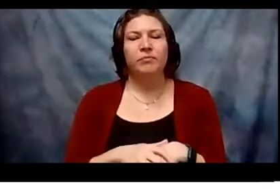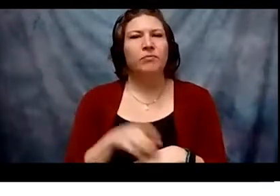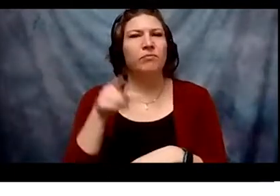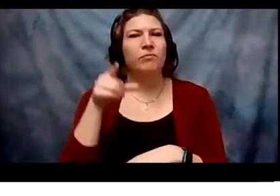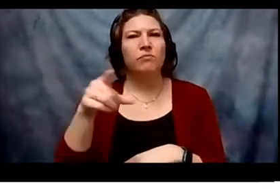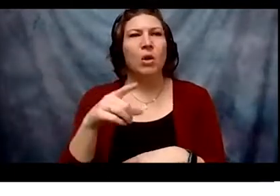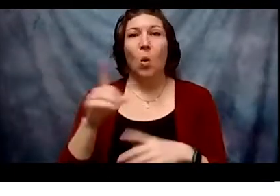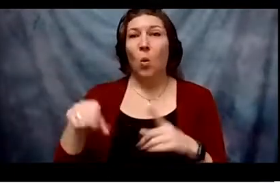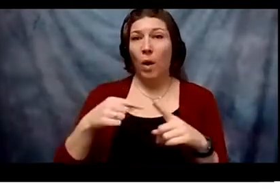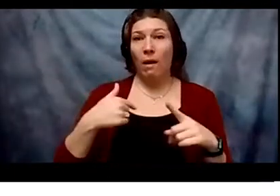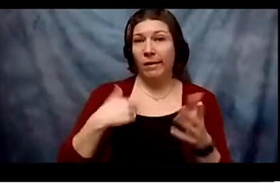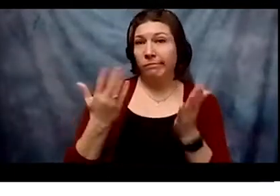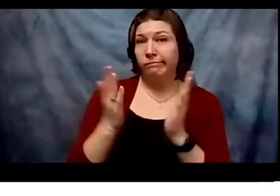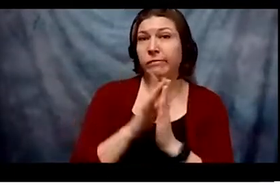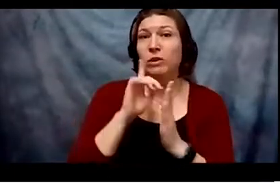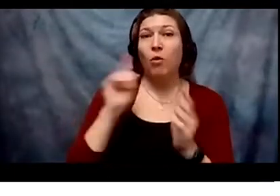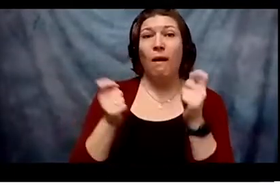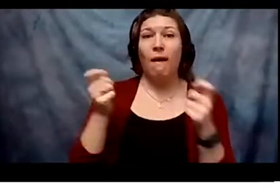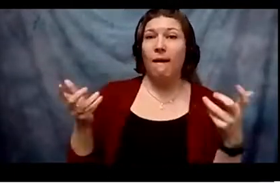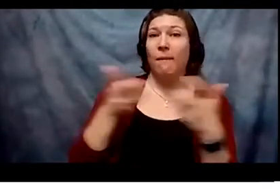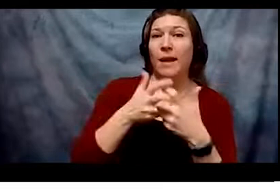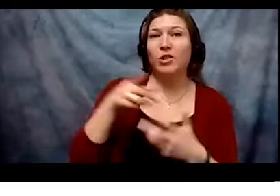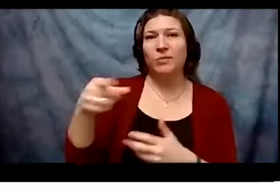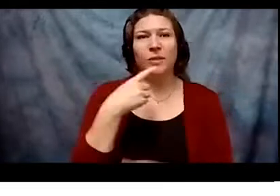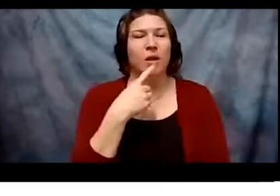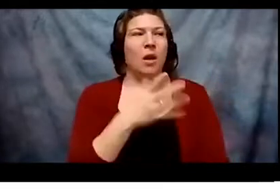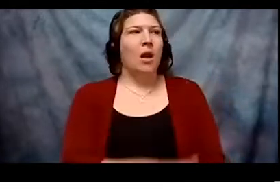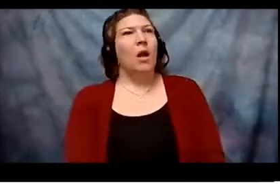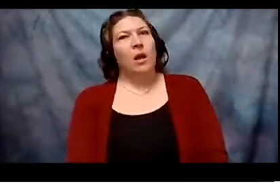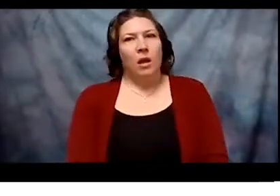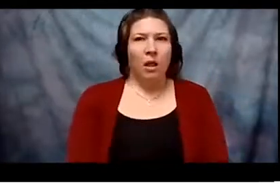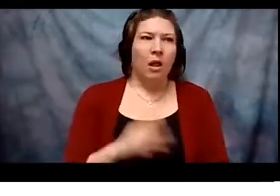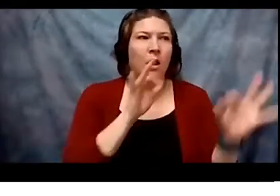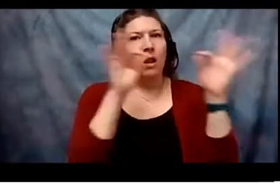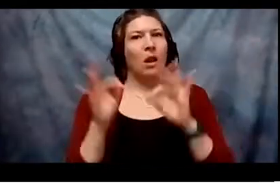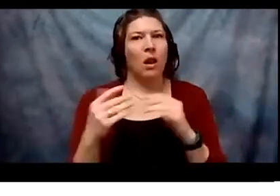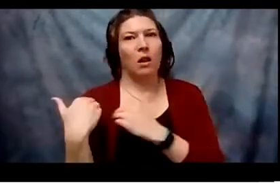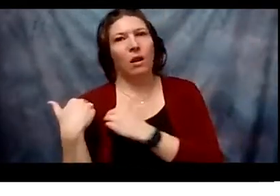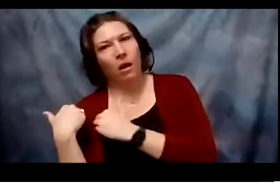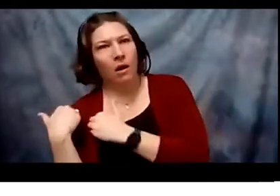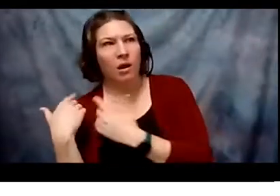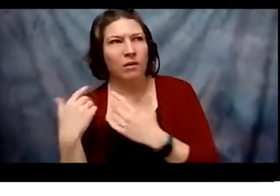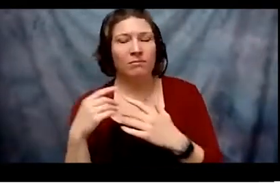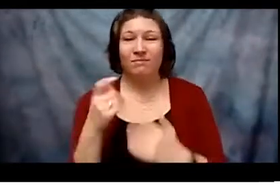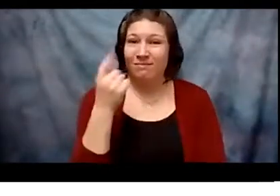accommodation request As if it's a burden for you and not my legal right.